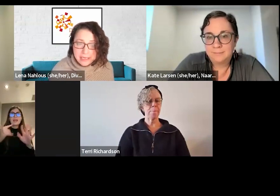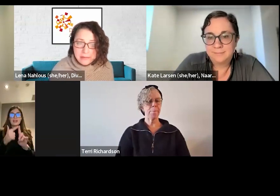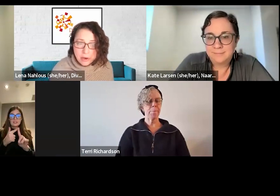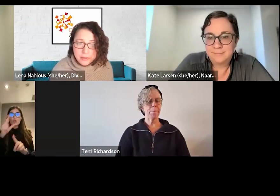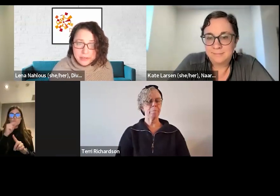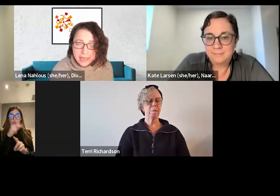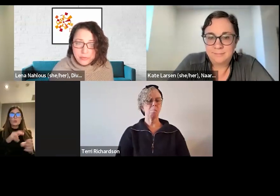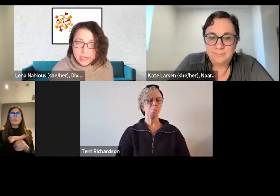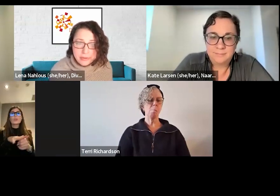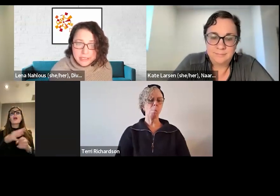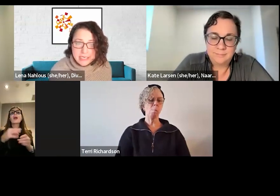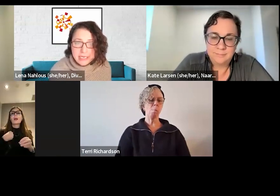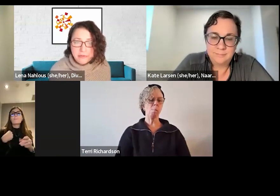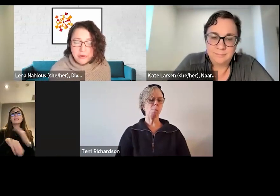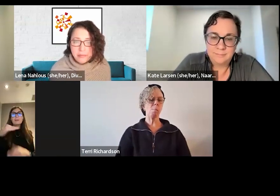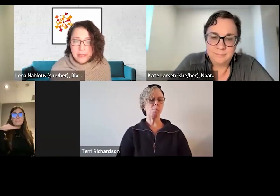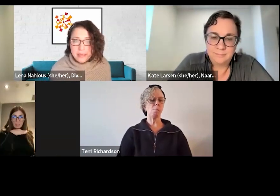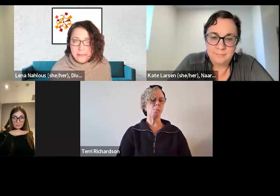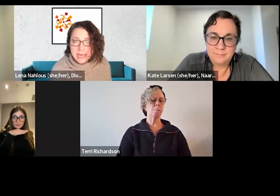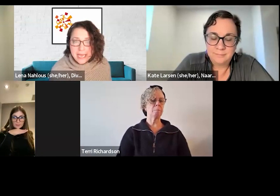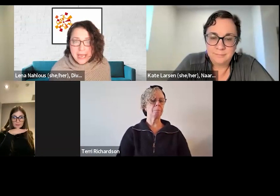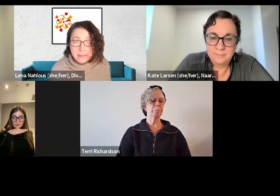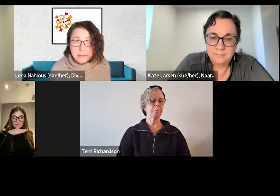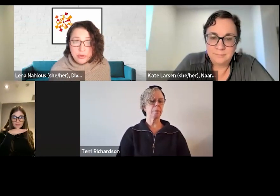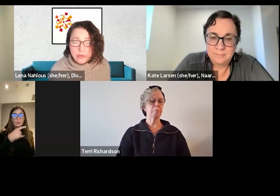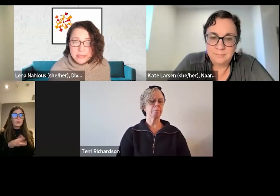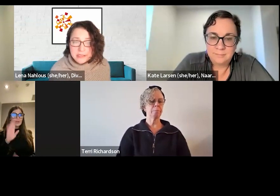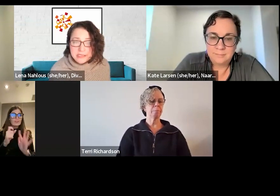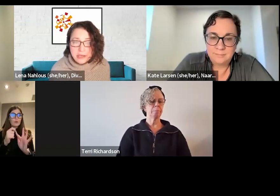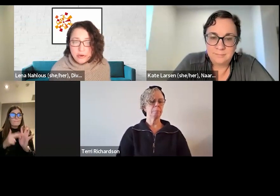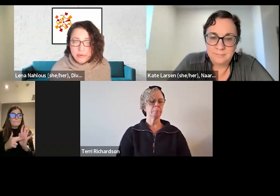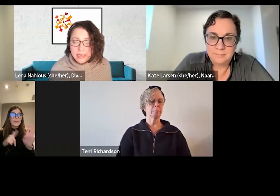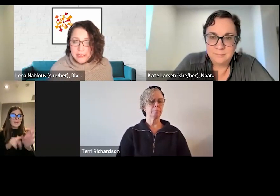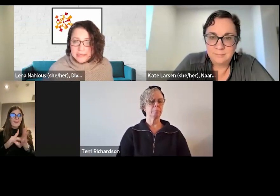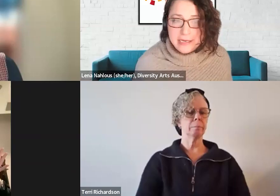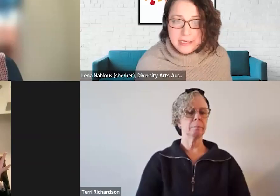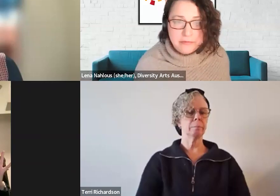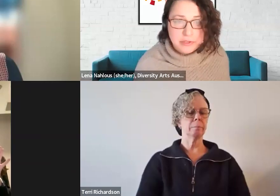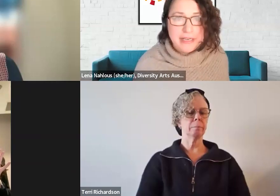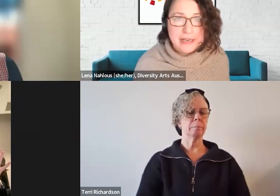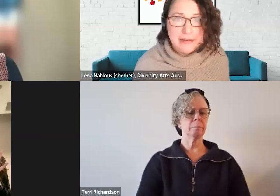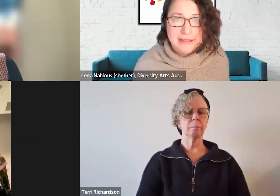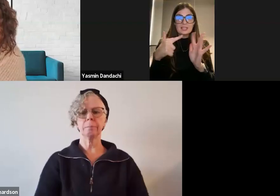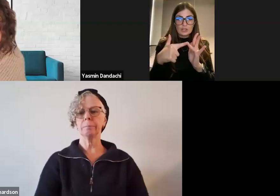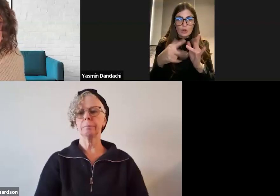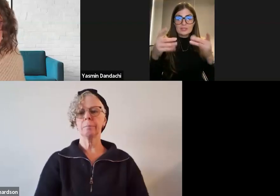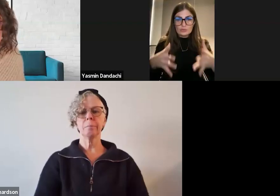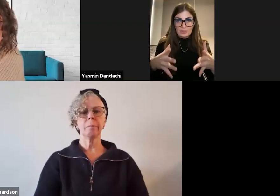And we're going to hear from Penny Harpham, who is the CEO and executive director.